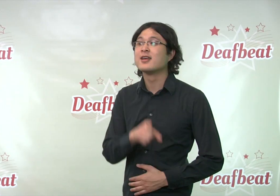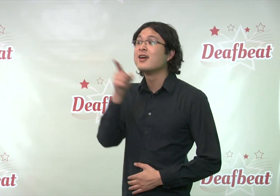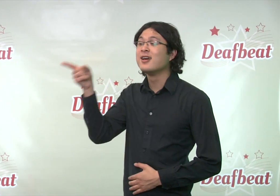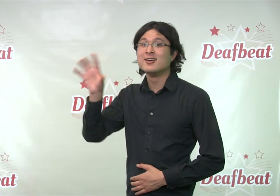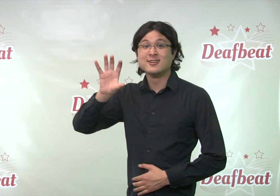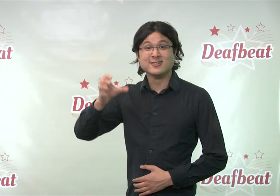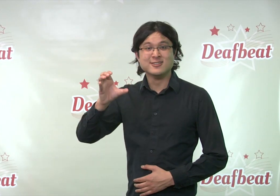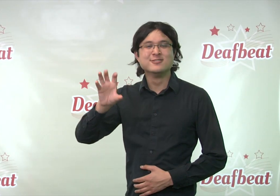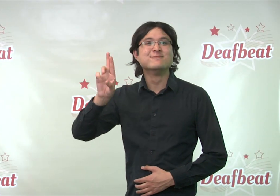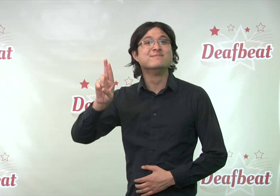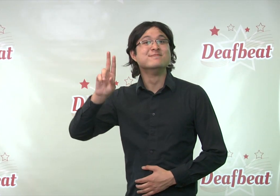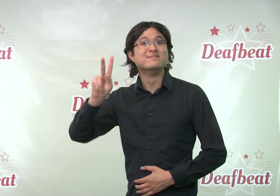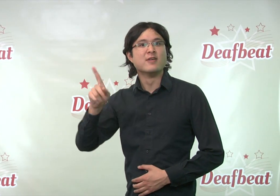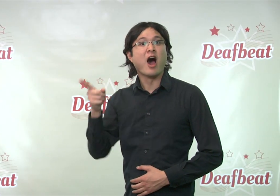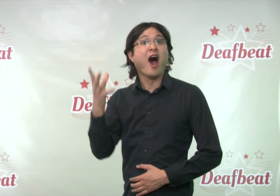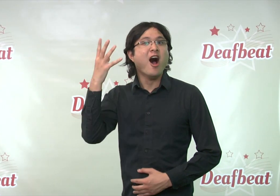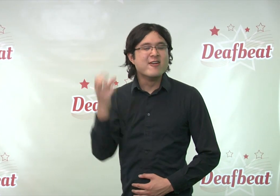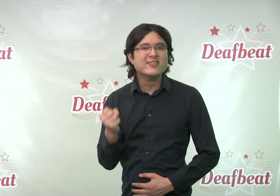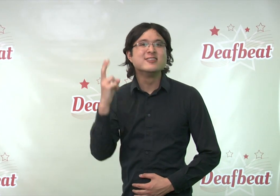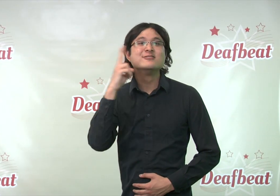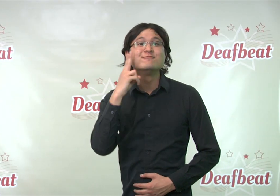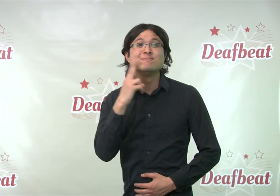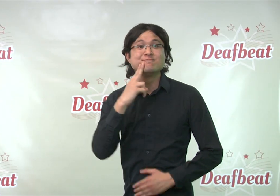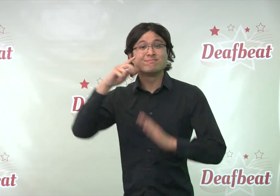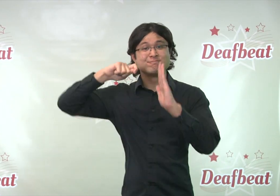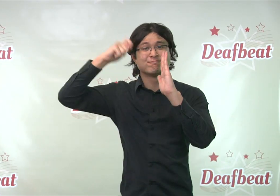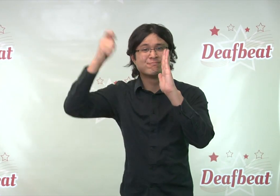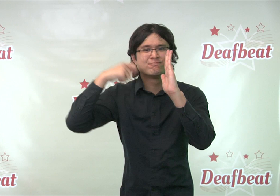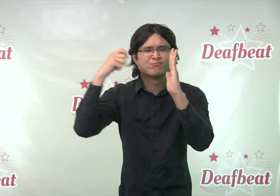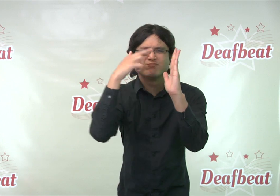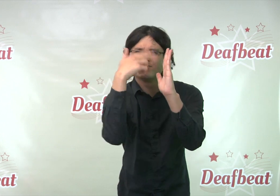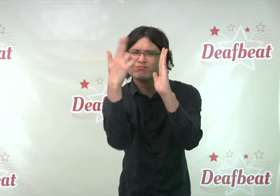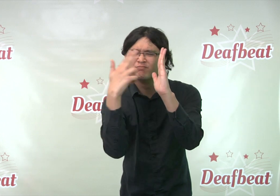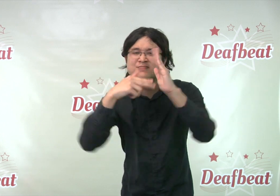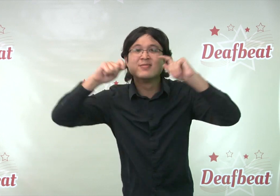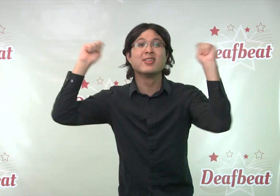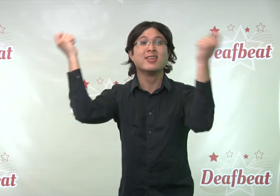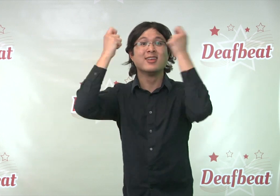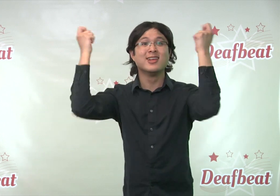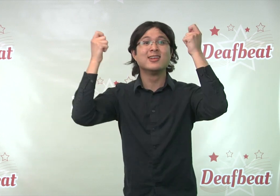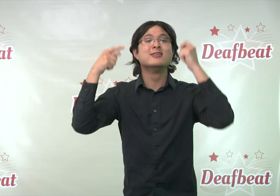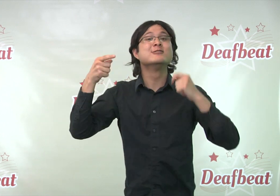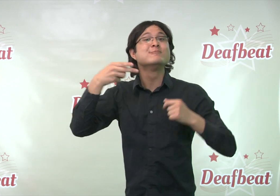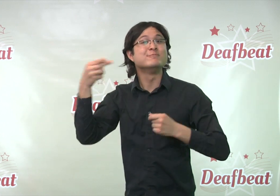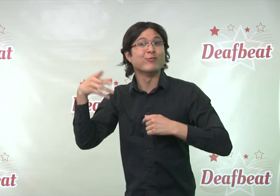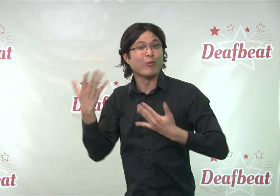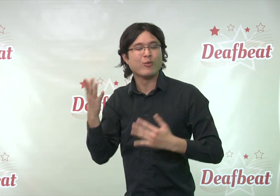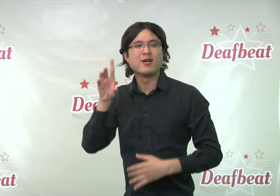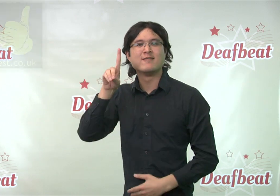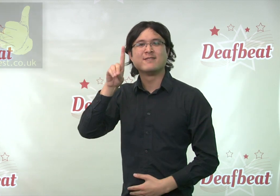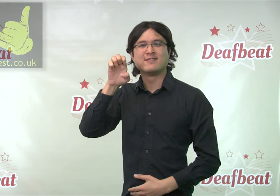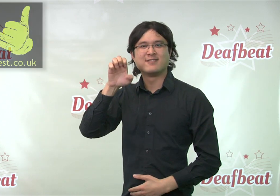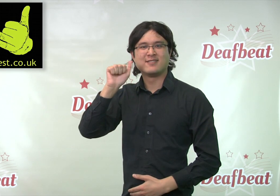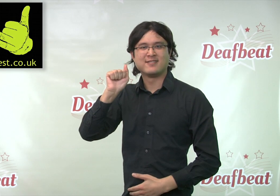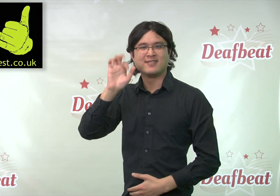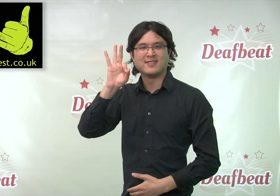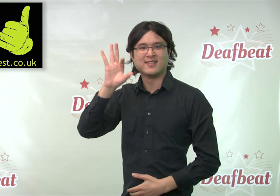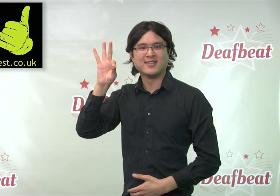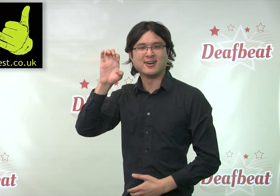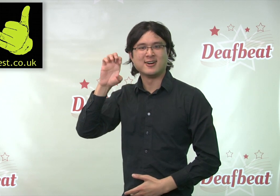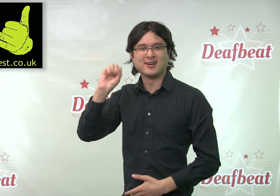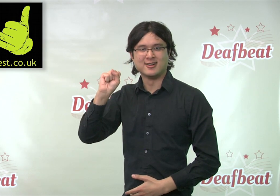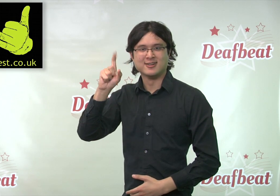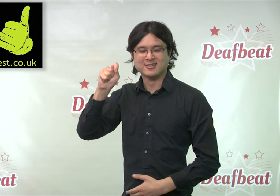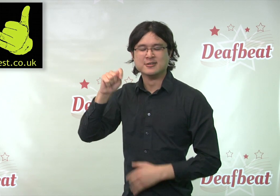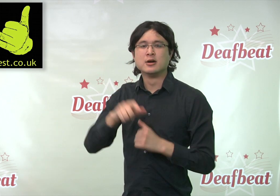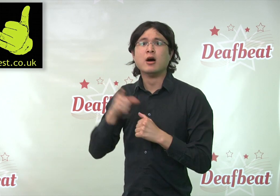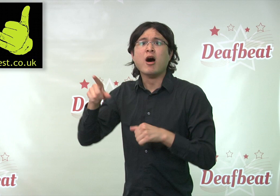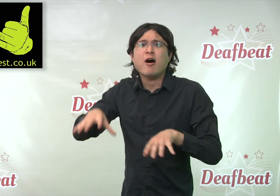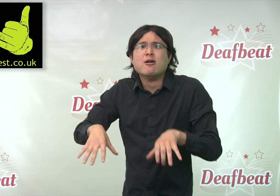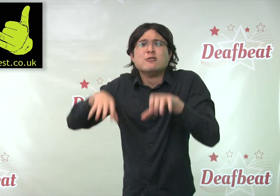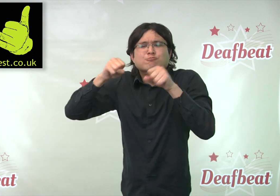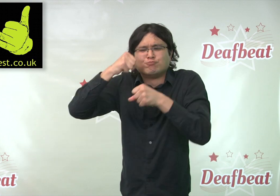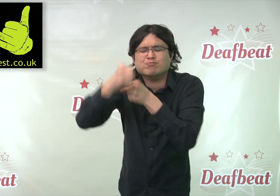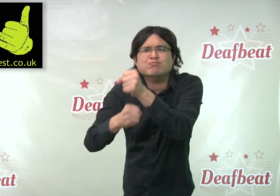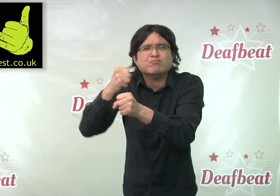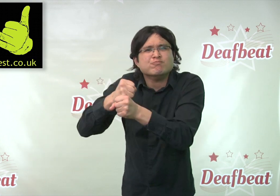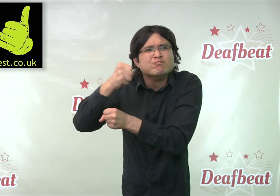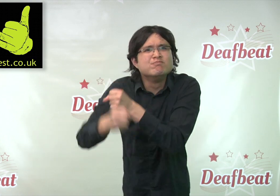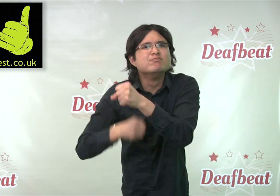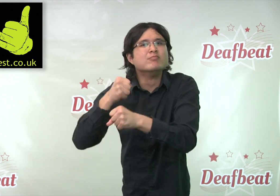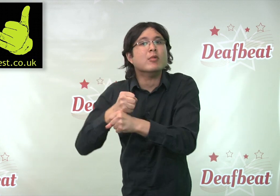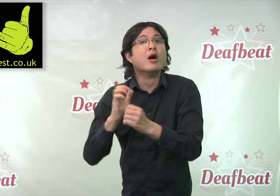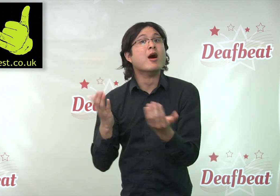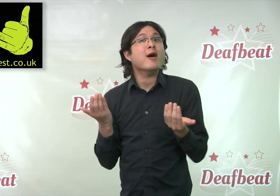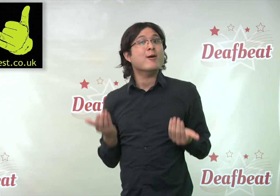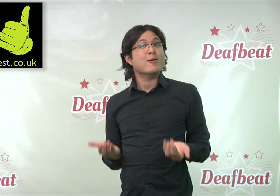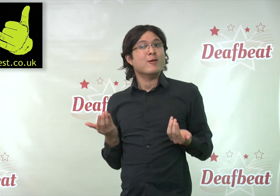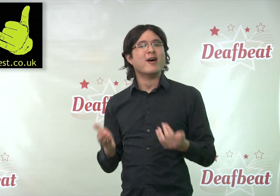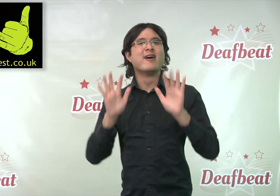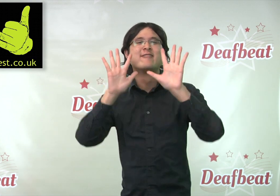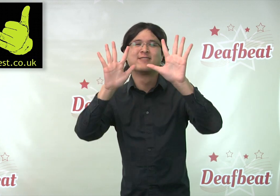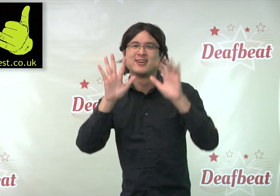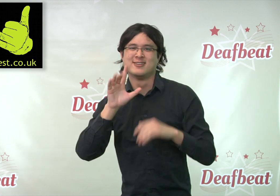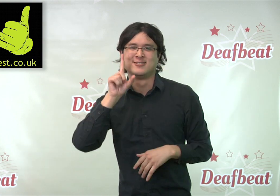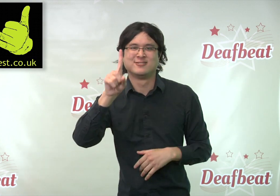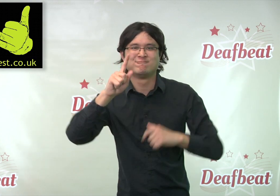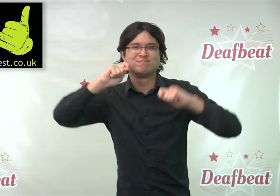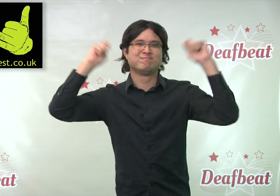Deaffest is a Film and Arts Festival hosted every year in the United Kingdom. The 11th